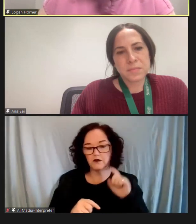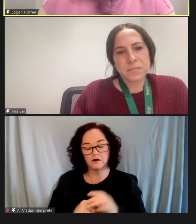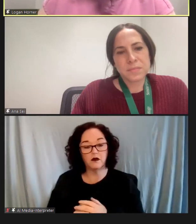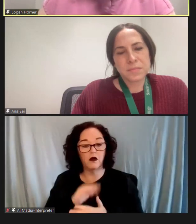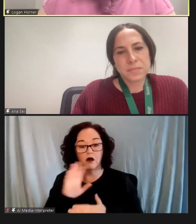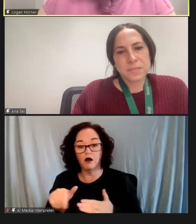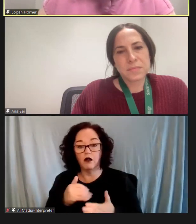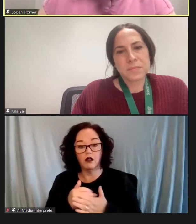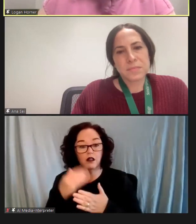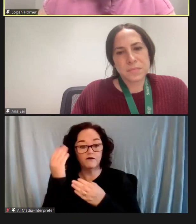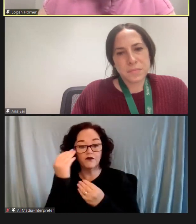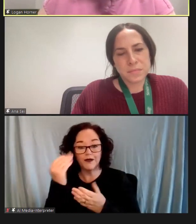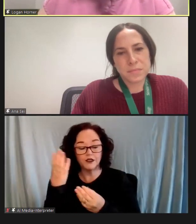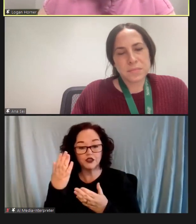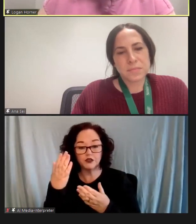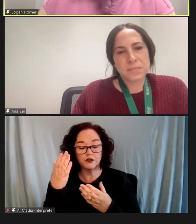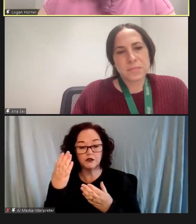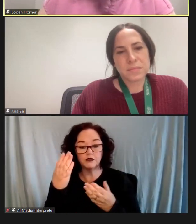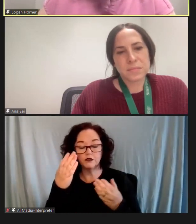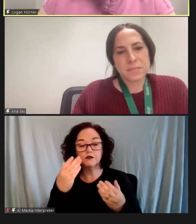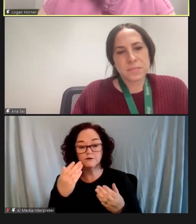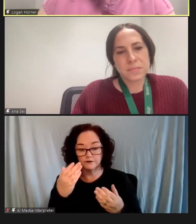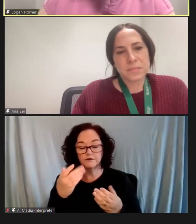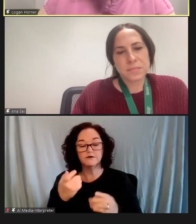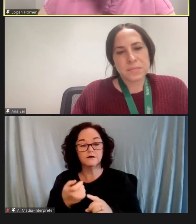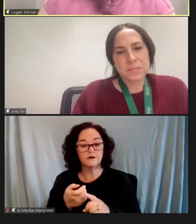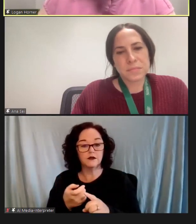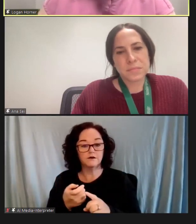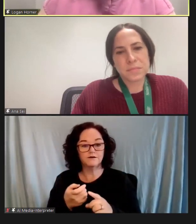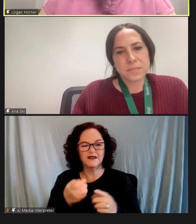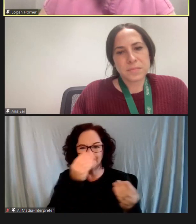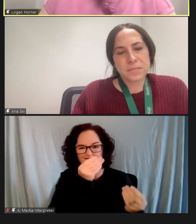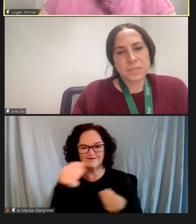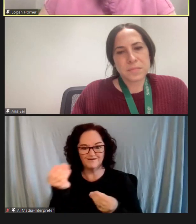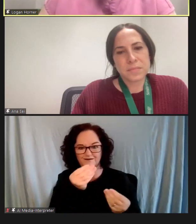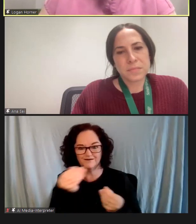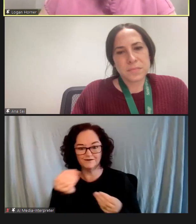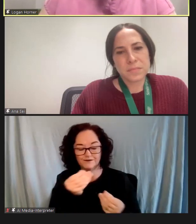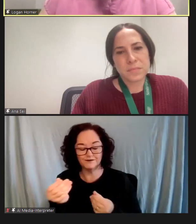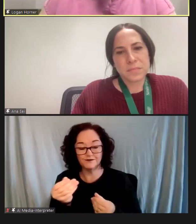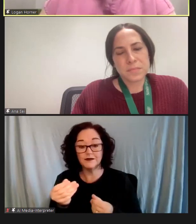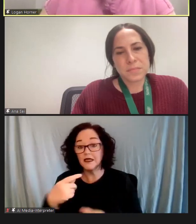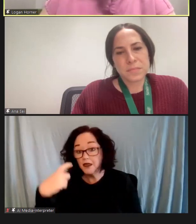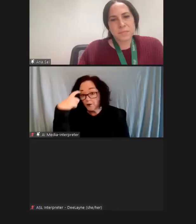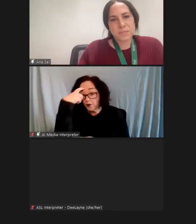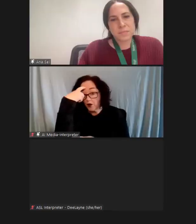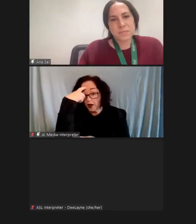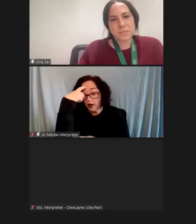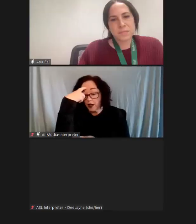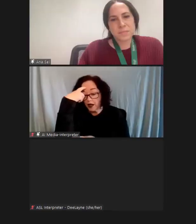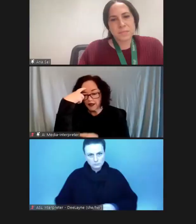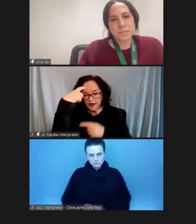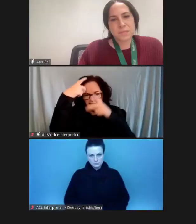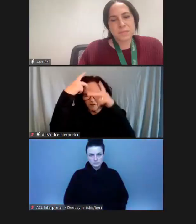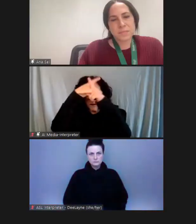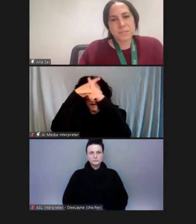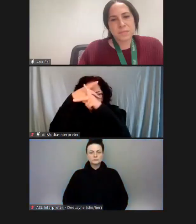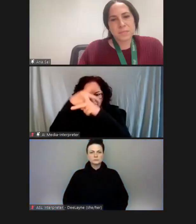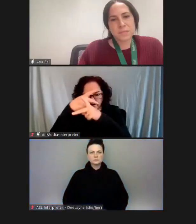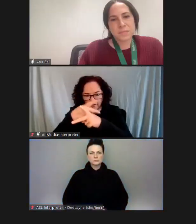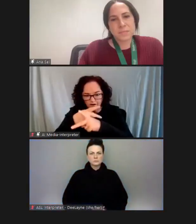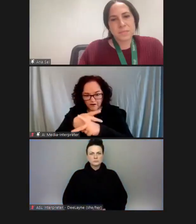being fed directly over here and then